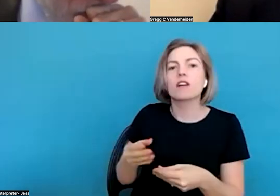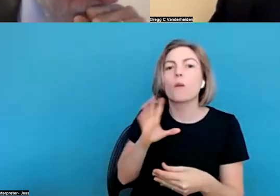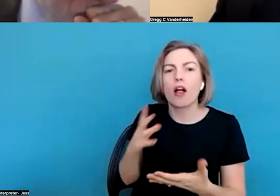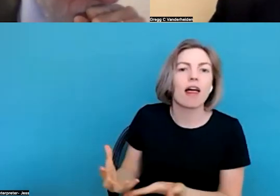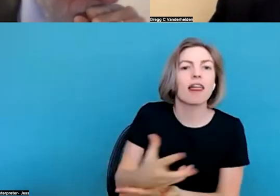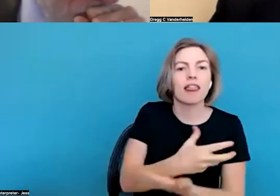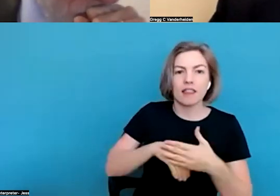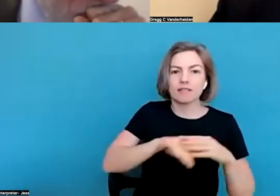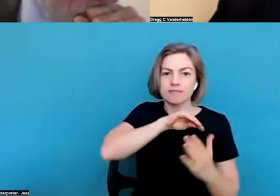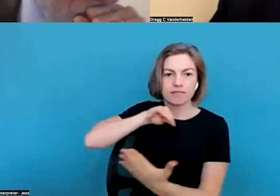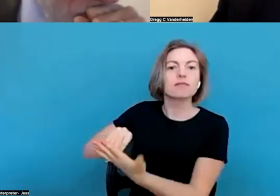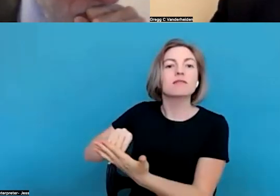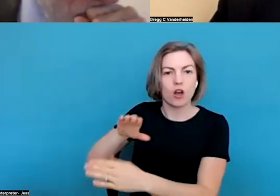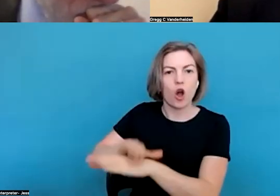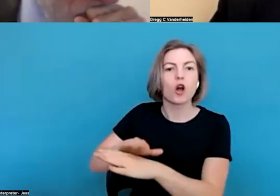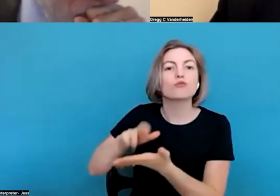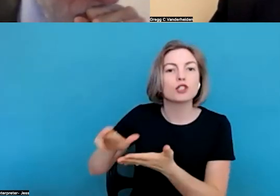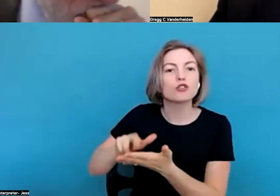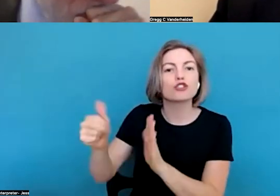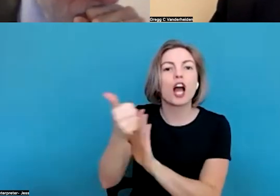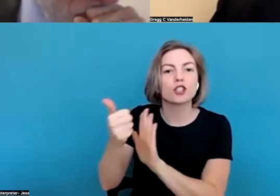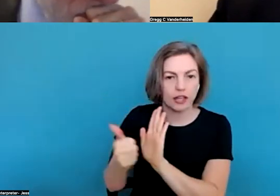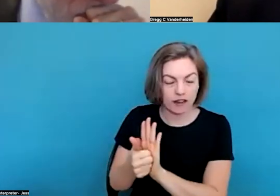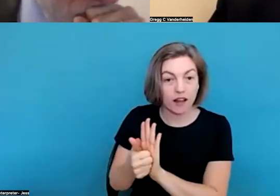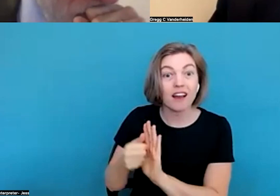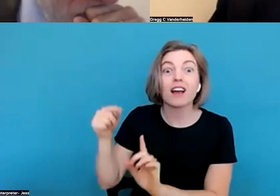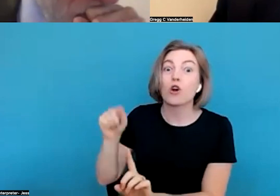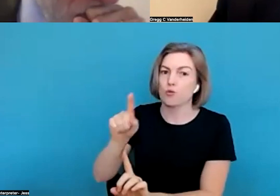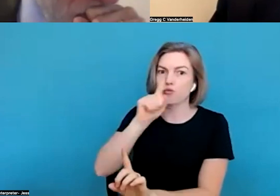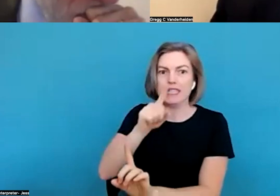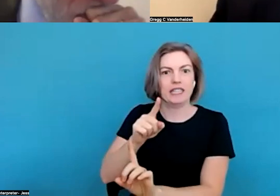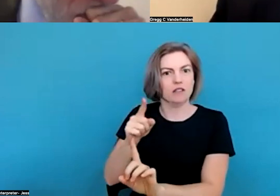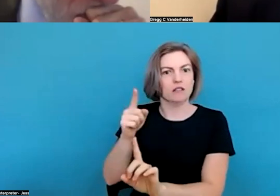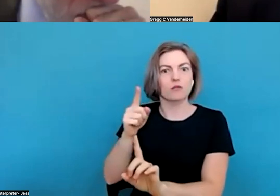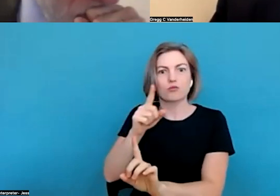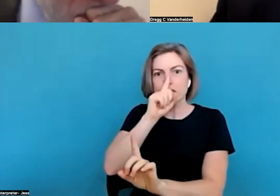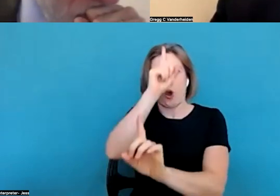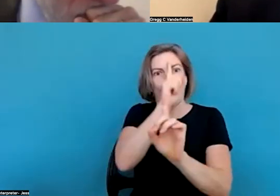which is really the major output or impact of this. We can talk about it all day -- conferences